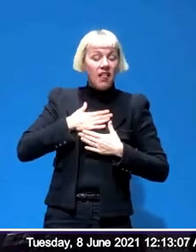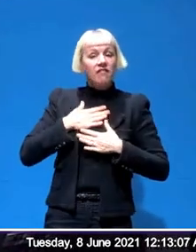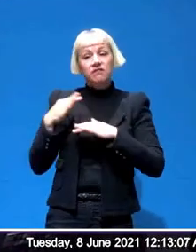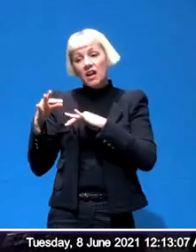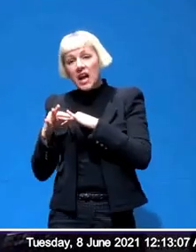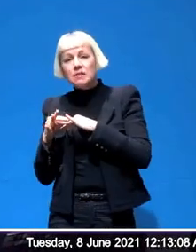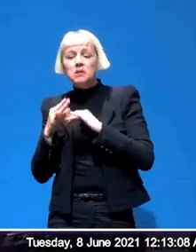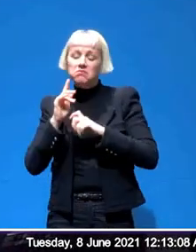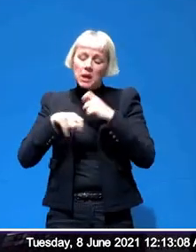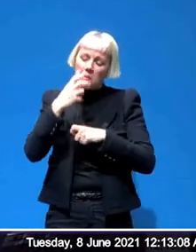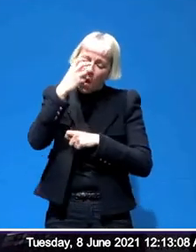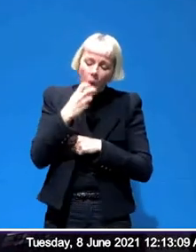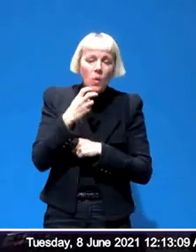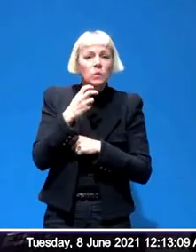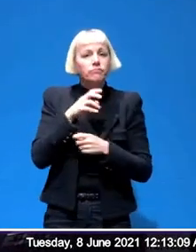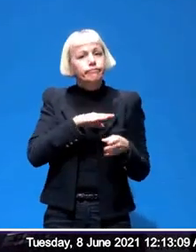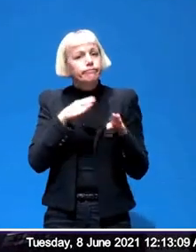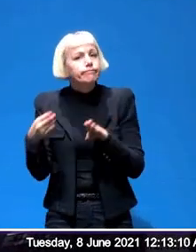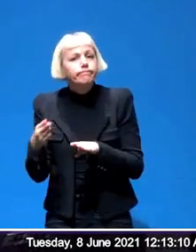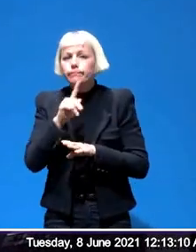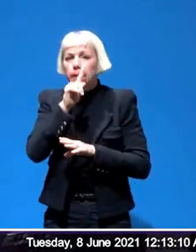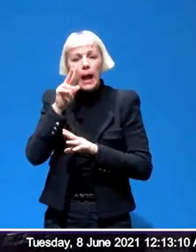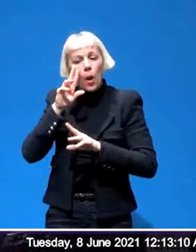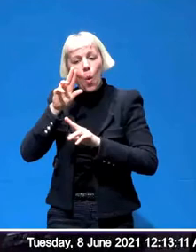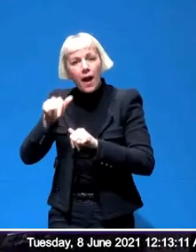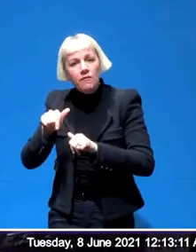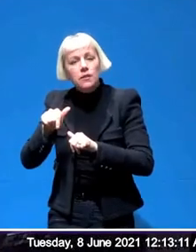become too old or can't look after him any more, the other children are